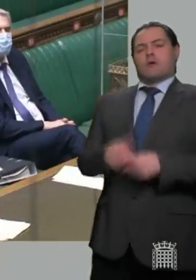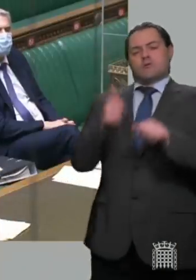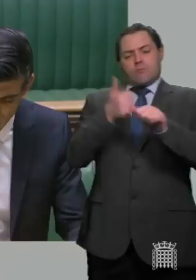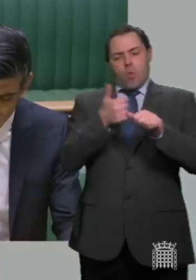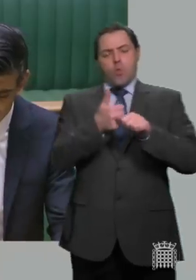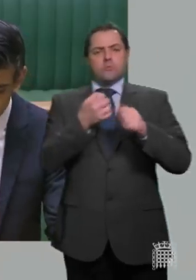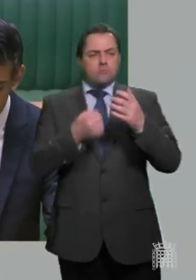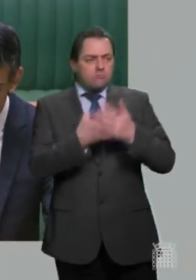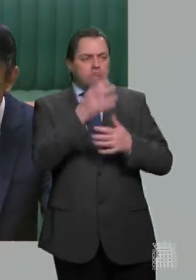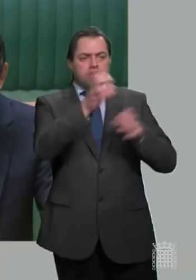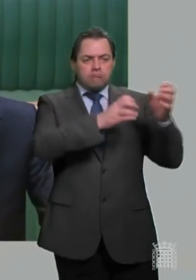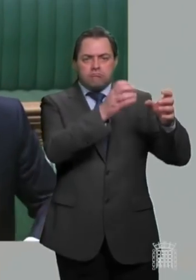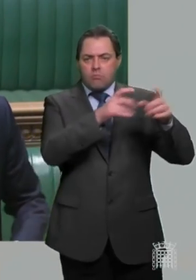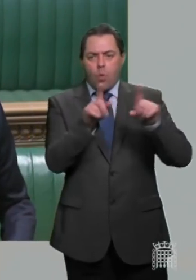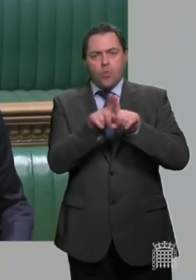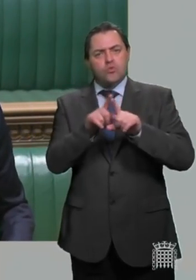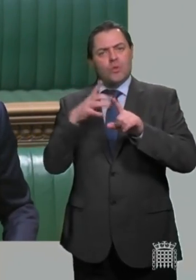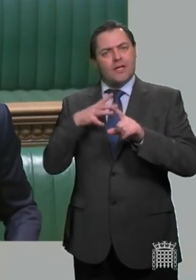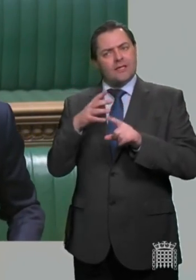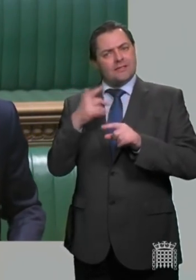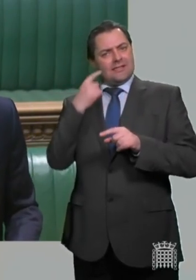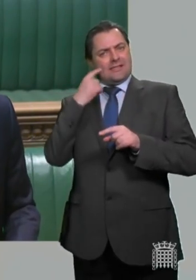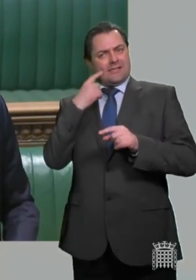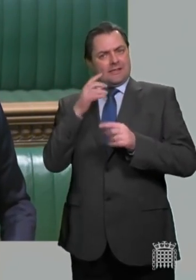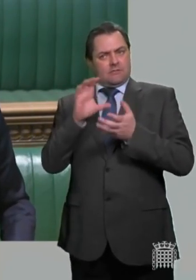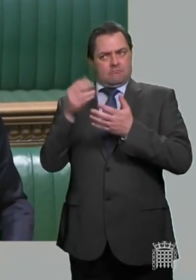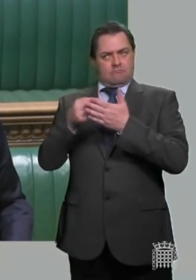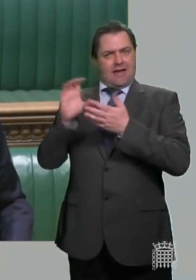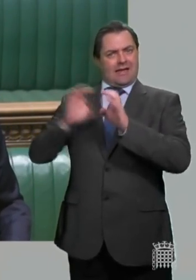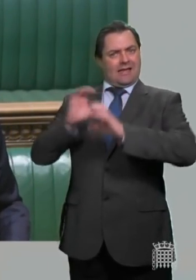To do that, we are taking steps to give the pensions industry more flexibility